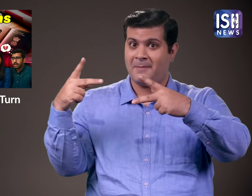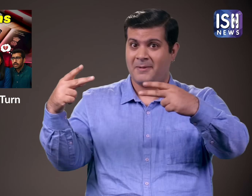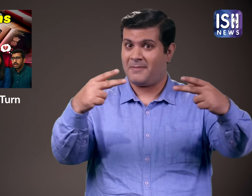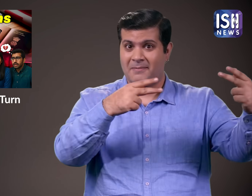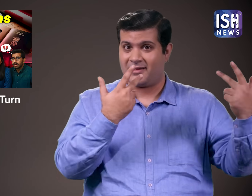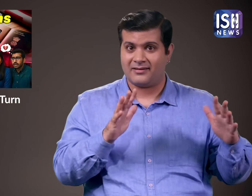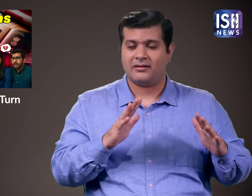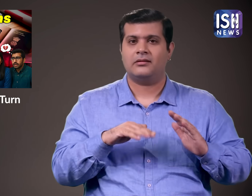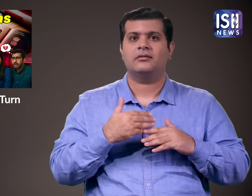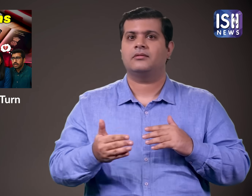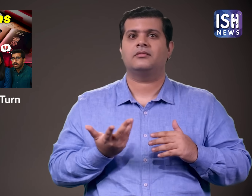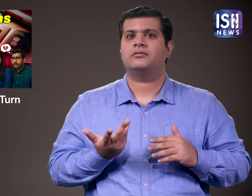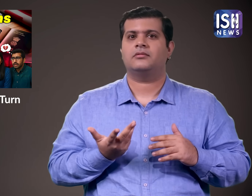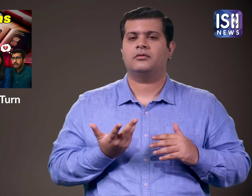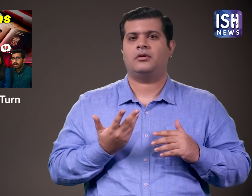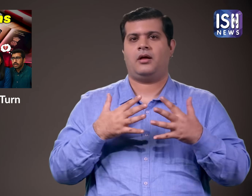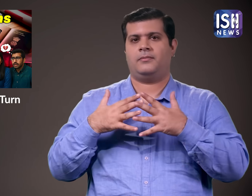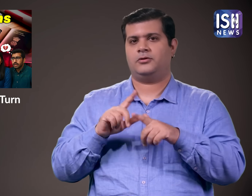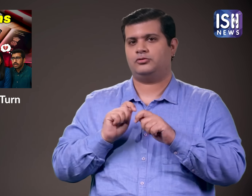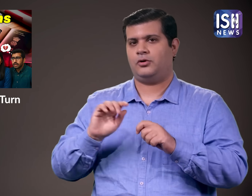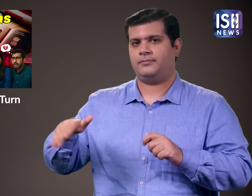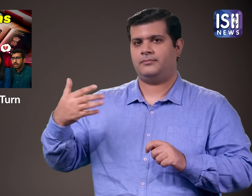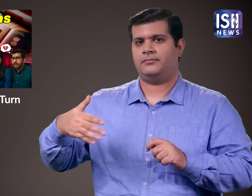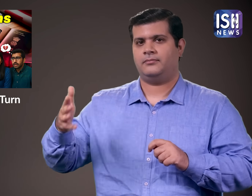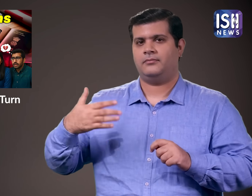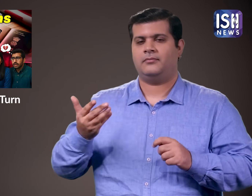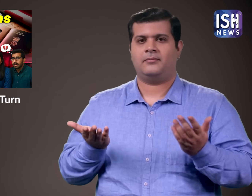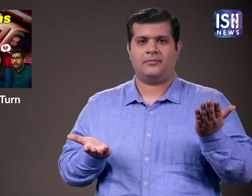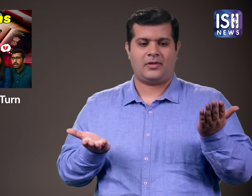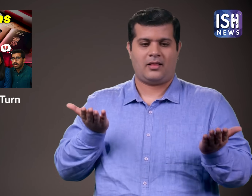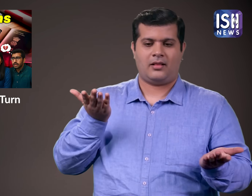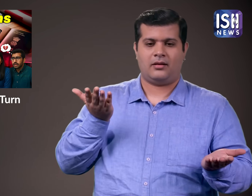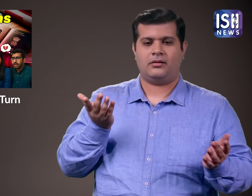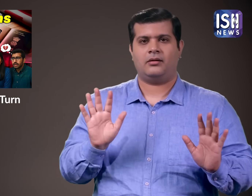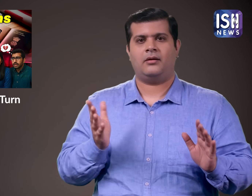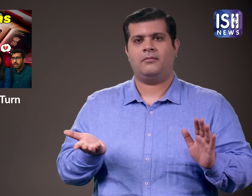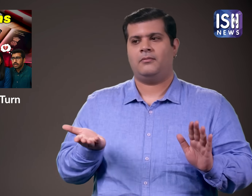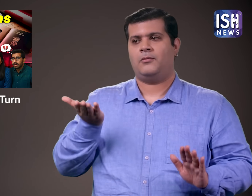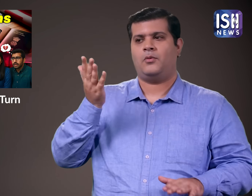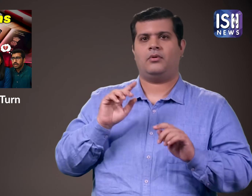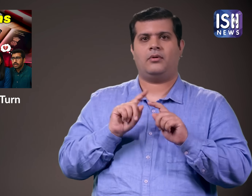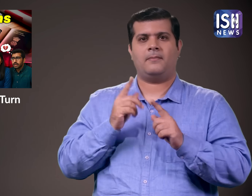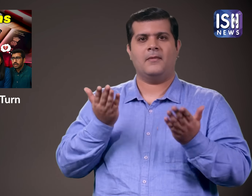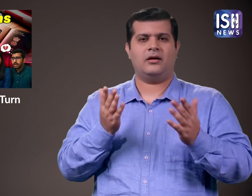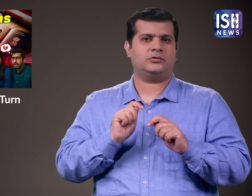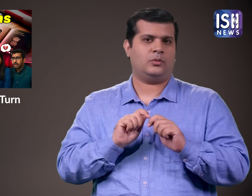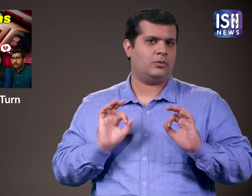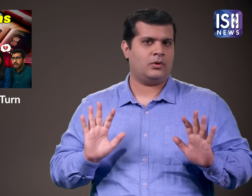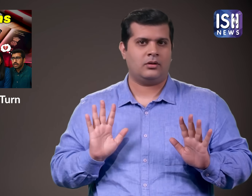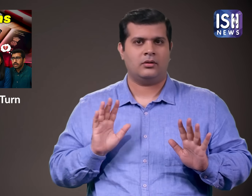This move aims to promote hiring Americans and foster a more balanced workforce.